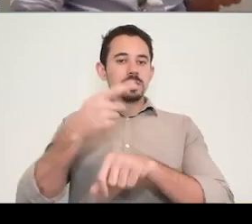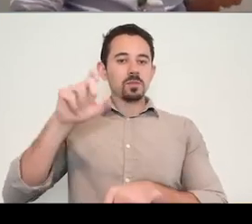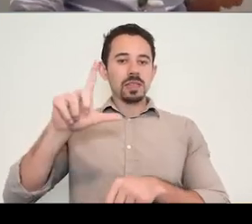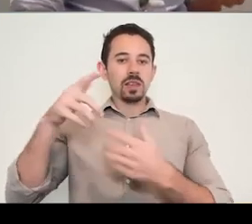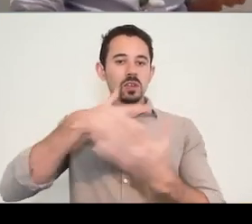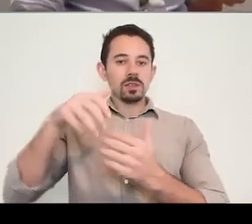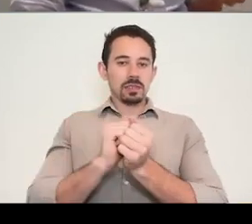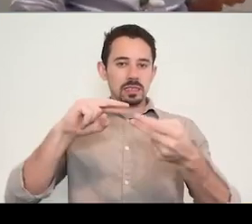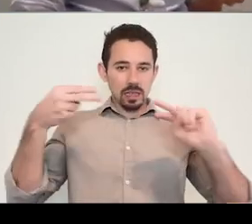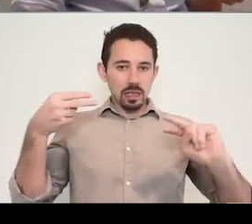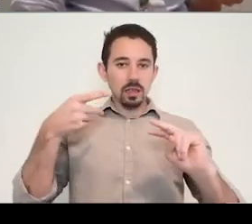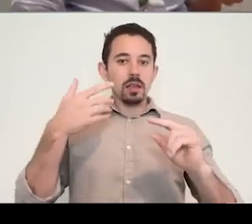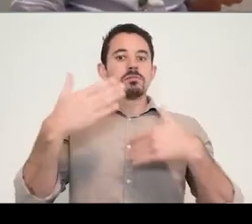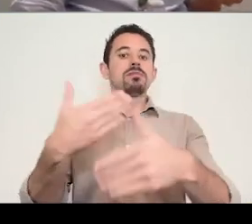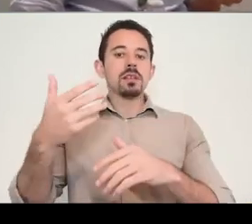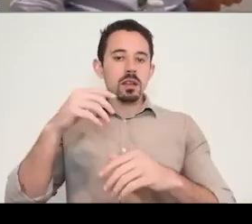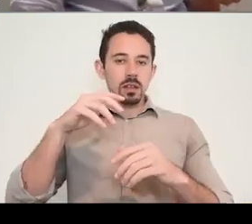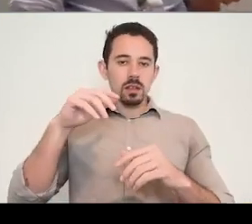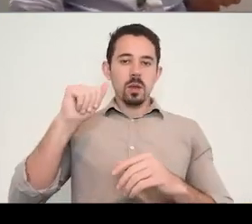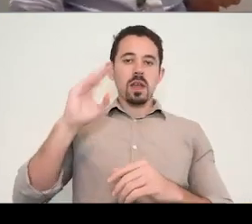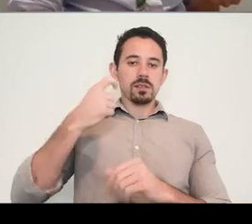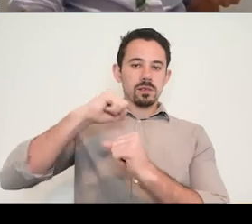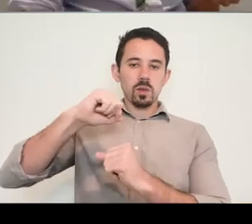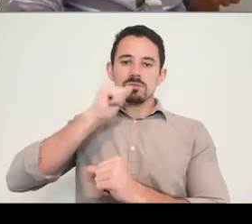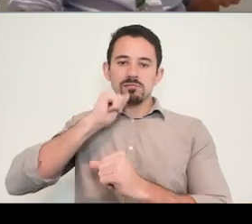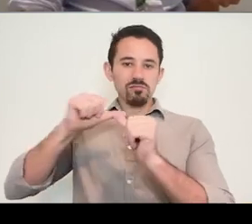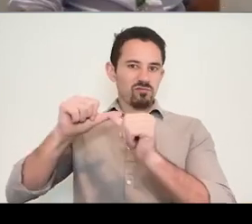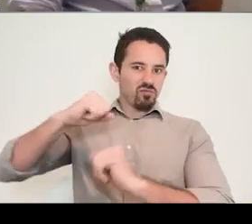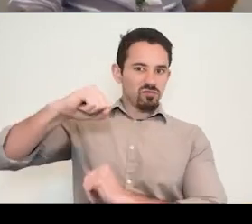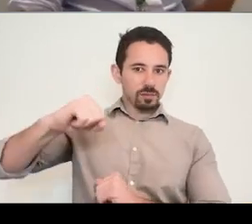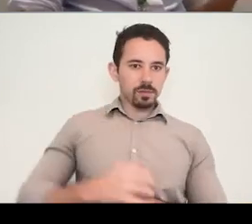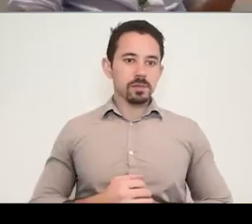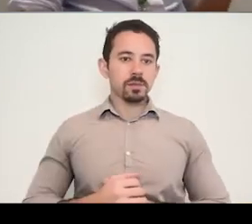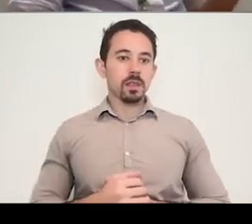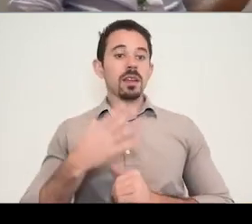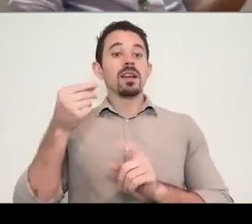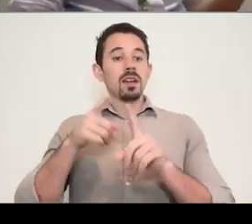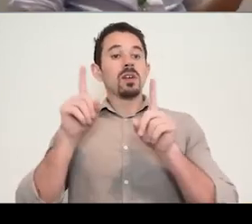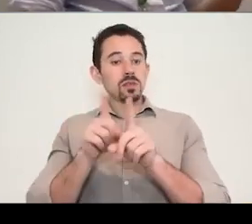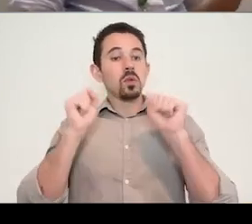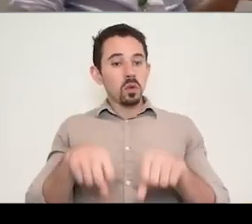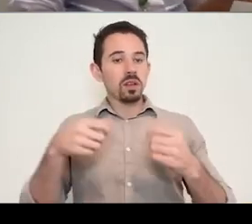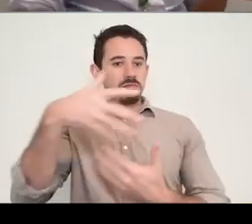the established Pel interaction with DNA that's responsible for conferring antibiotic tolerance,